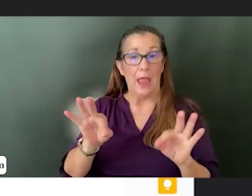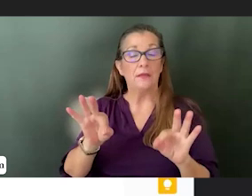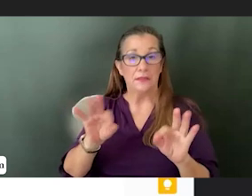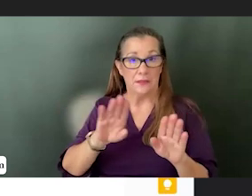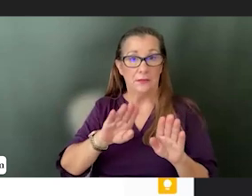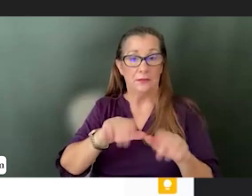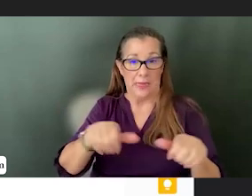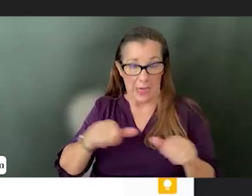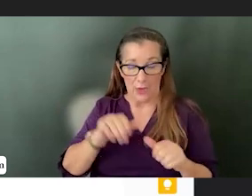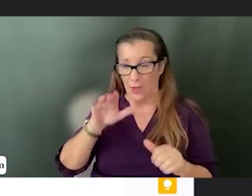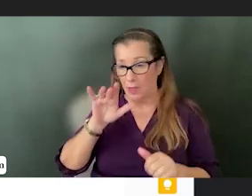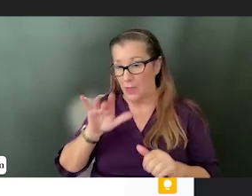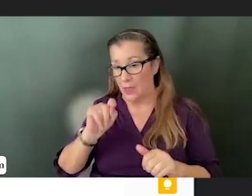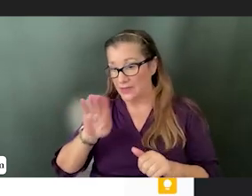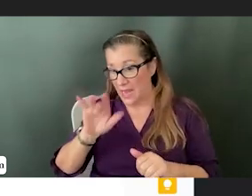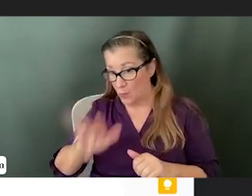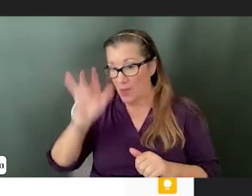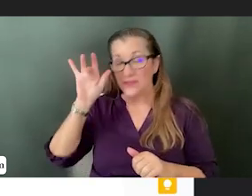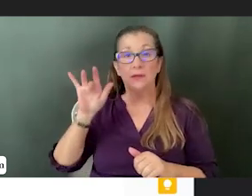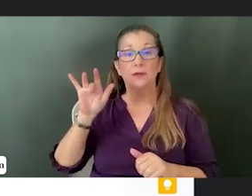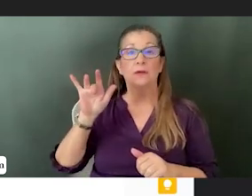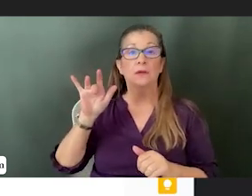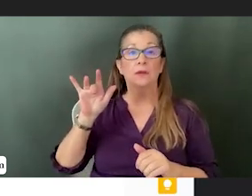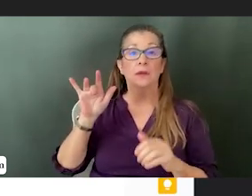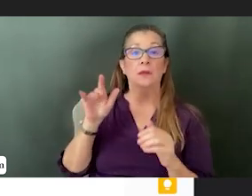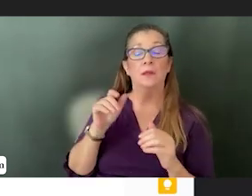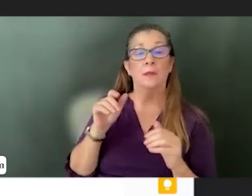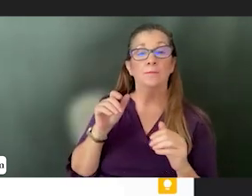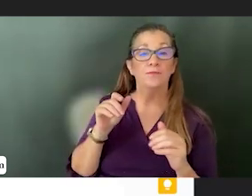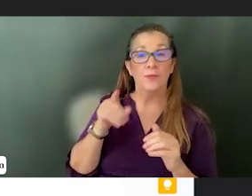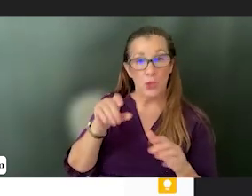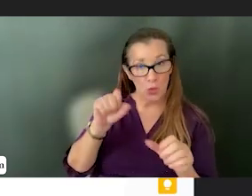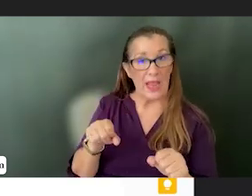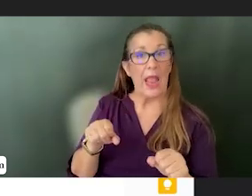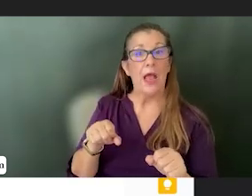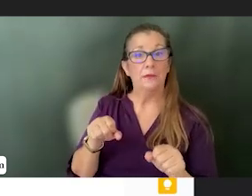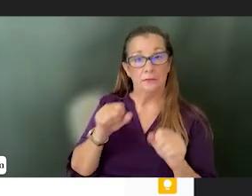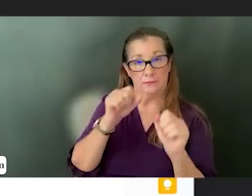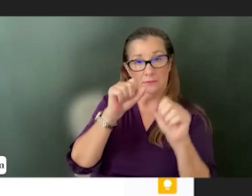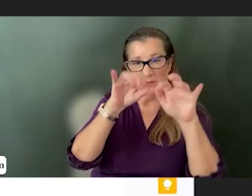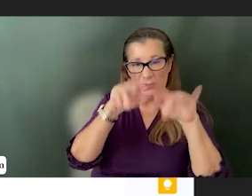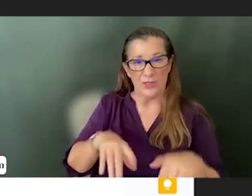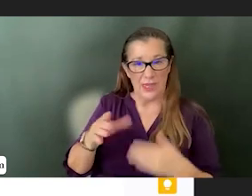You press tab once and you will be in a tab box where you can jot down whatever your alt text is.